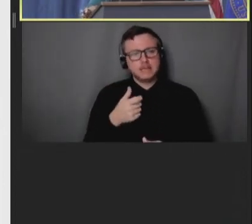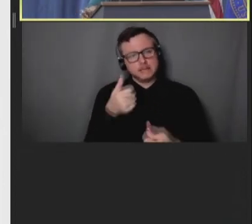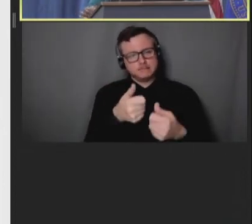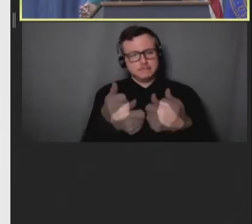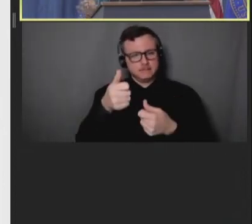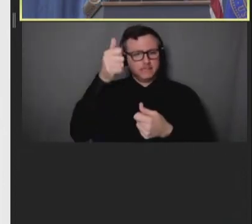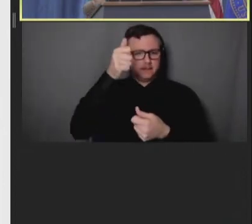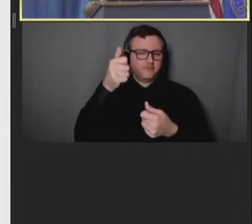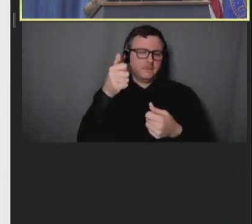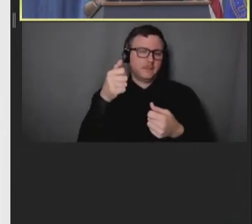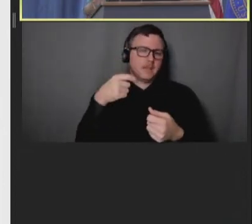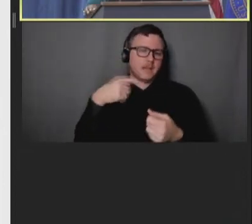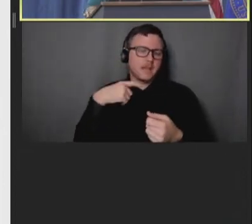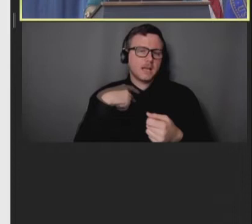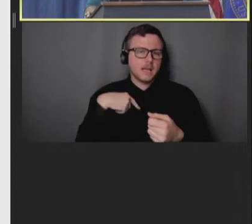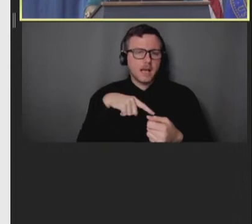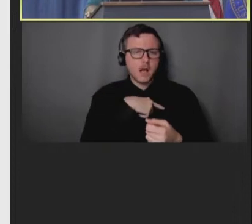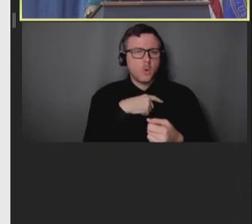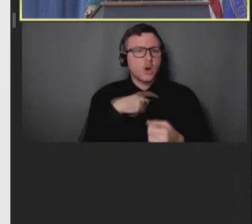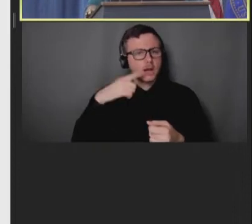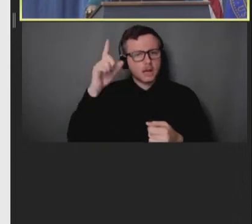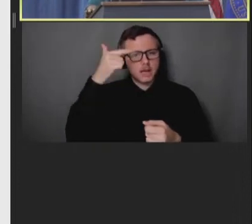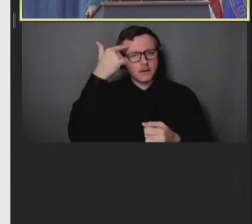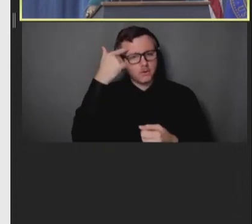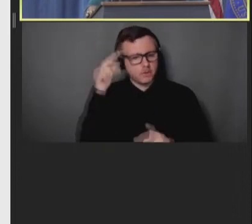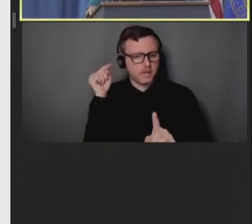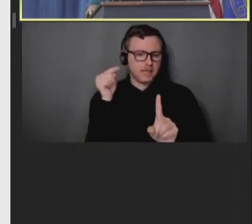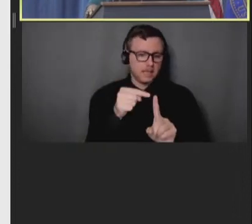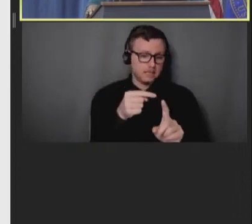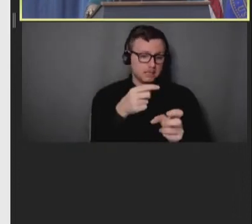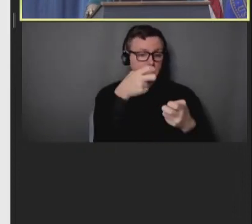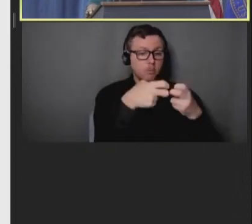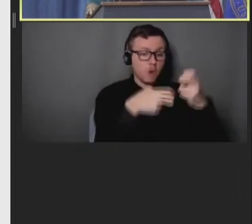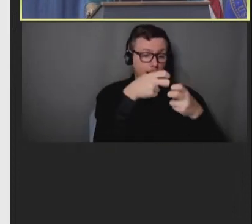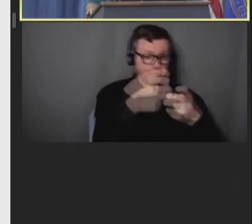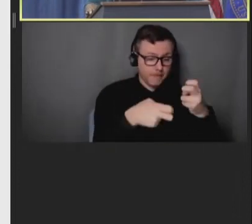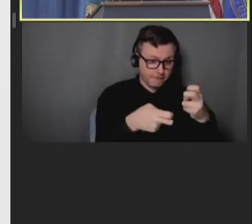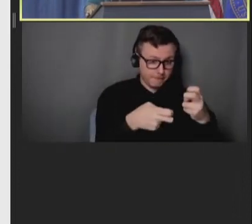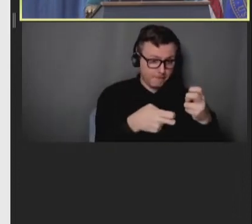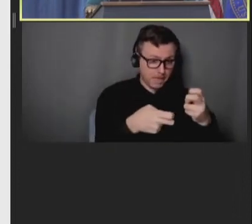right? Our governors are really good at saying, "This is the problem. How do I fix it?" or,